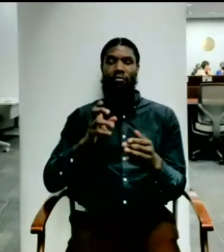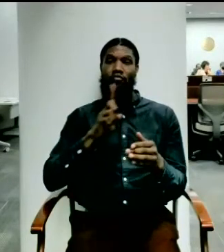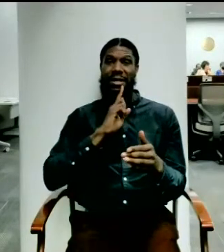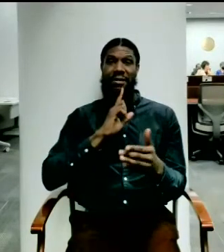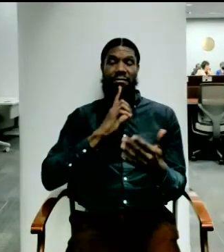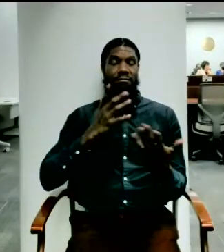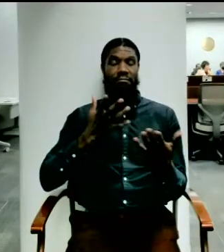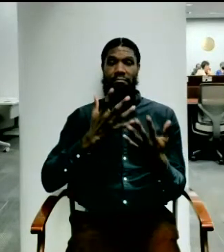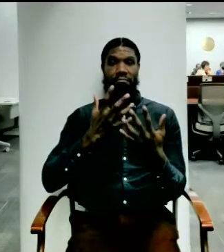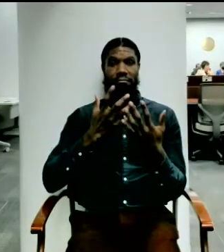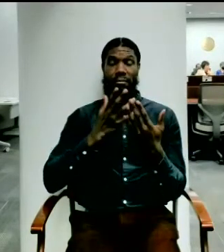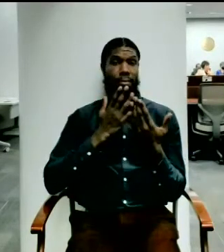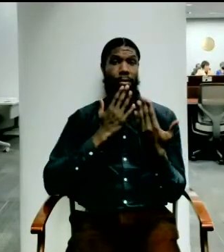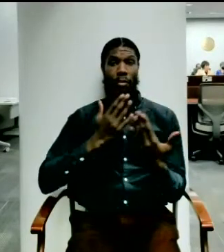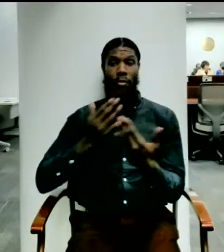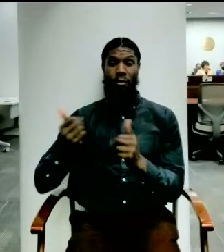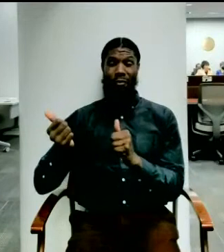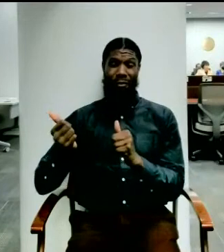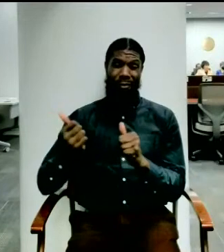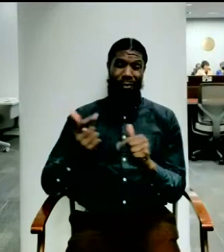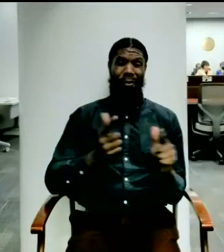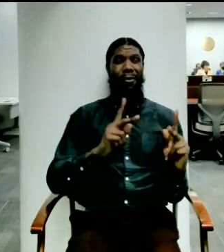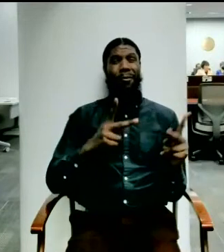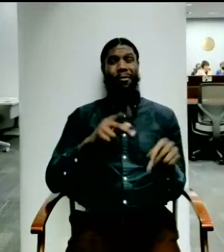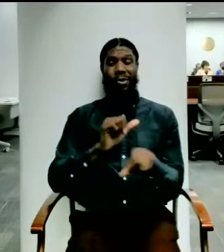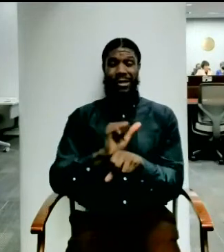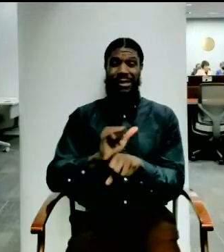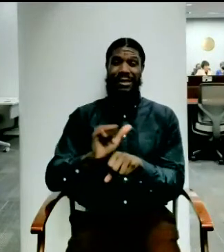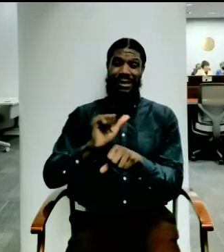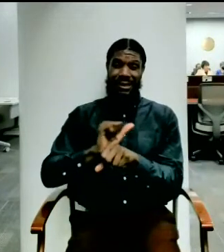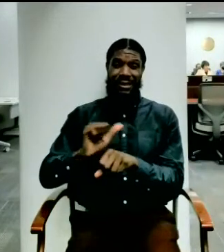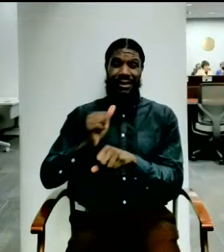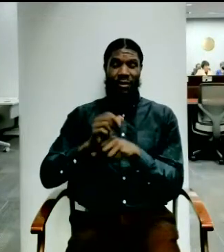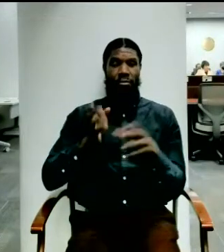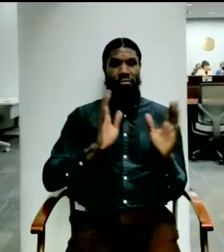to all of the folks who have been working tirelessly to prepare for today's session.